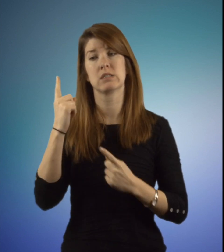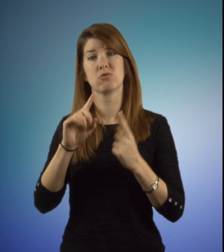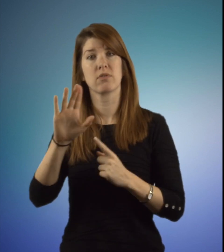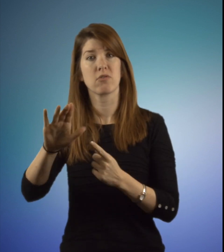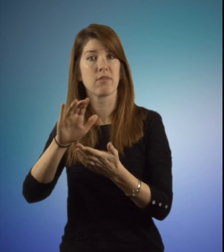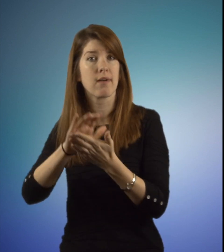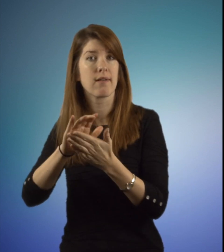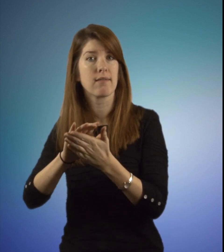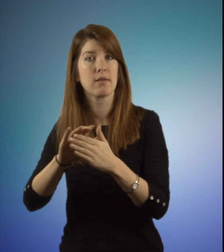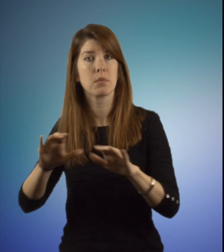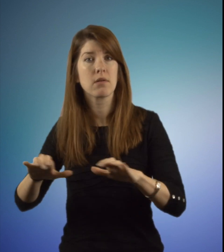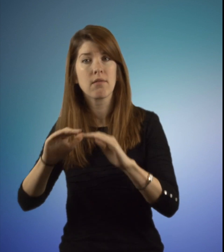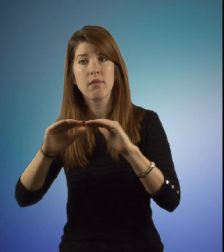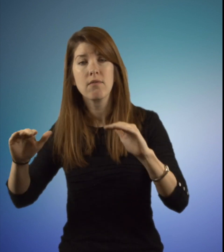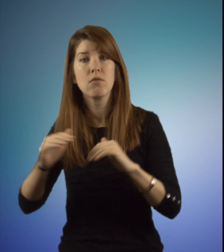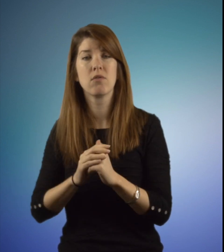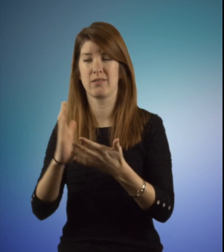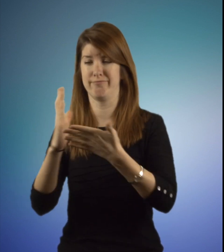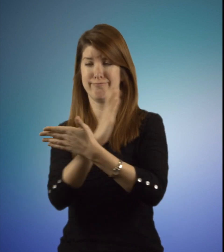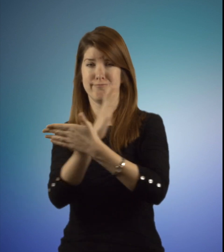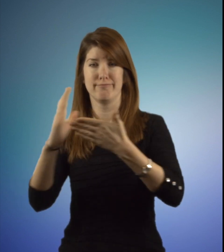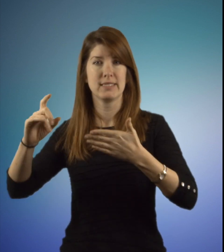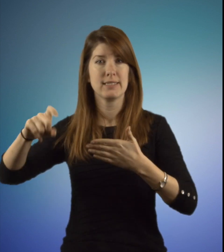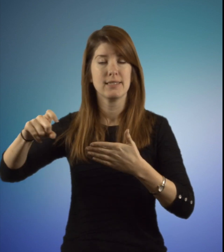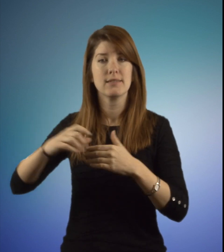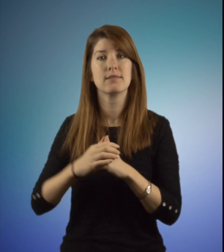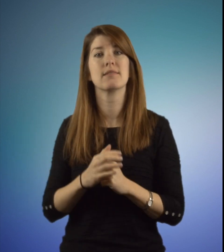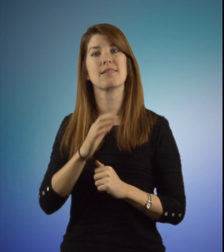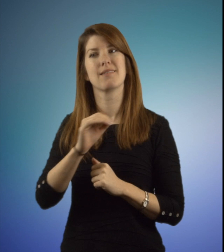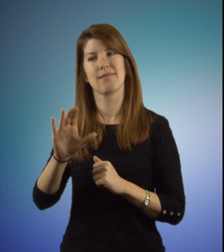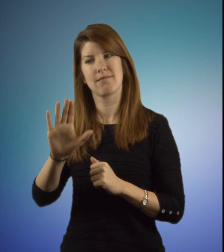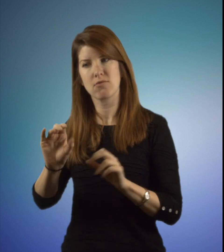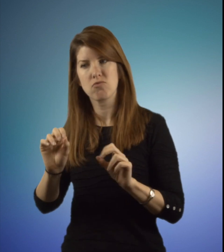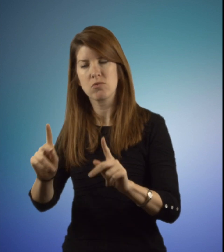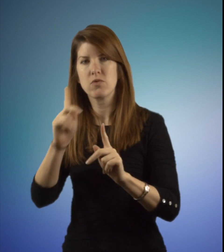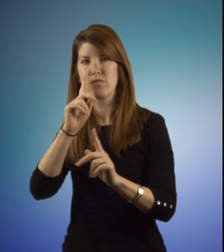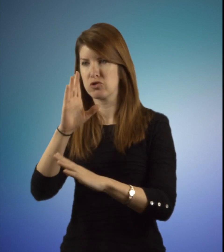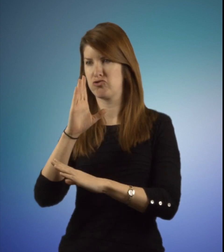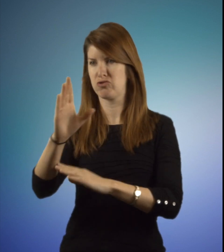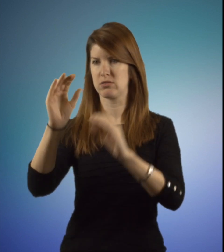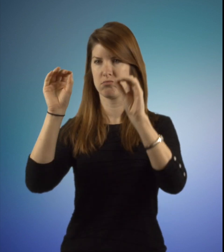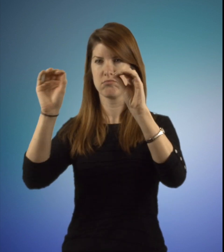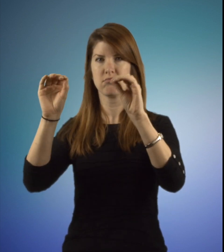We must consider their academic level, their full range of needs and their opportunities